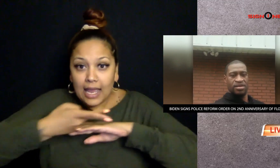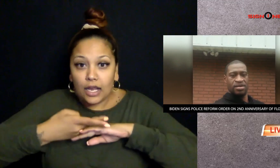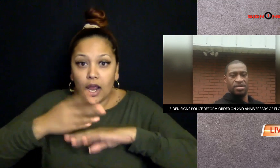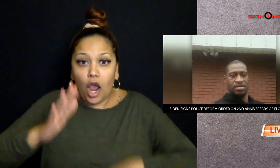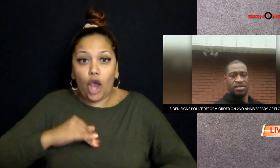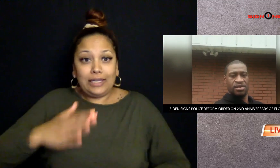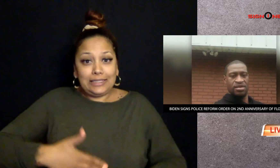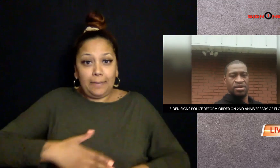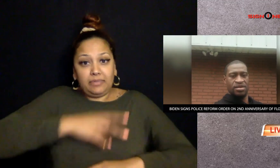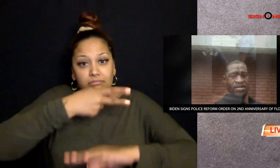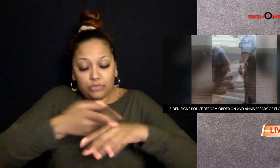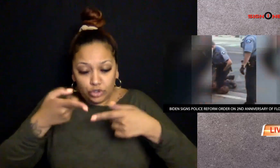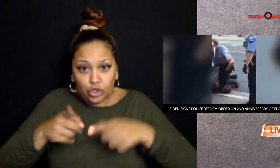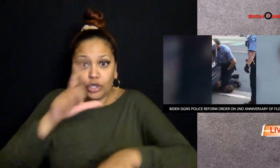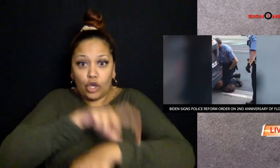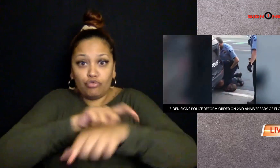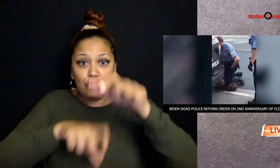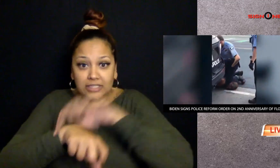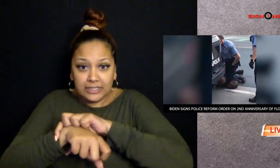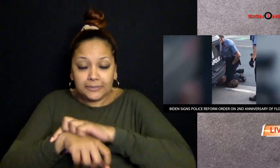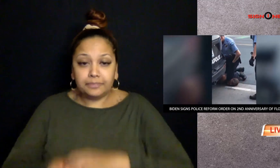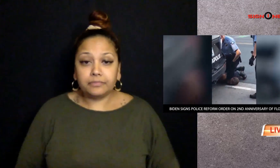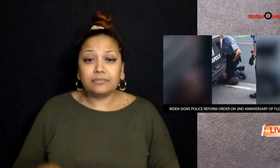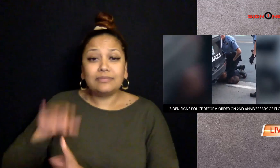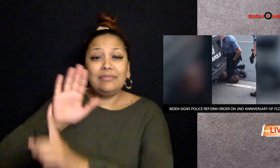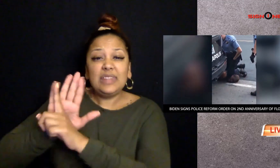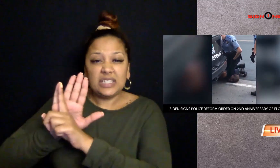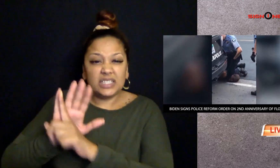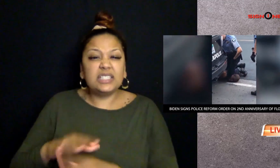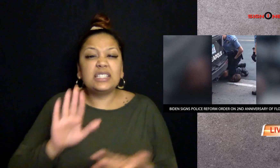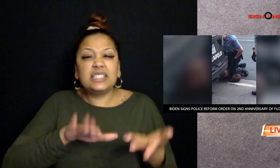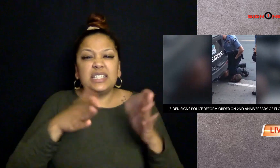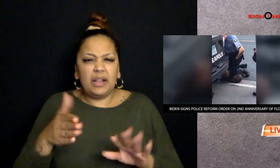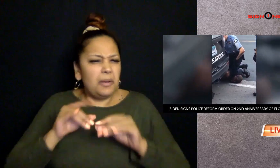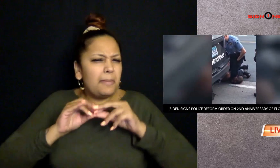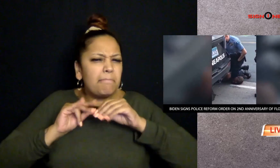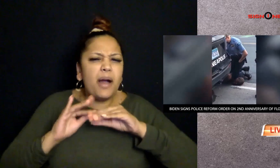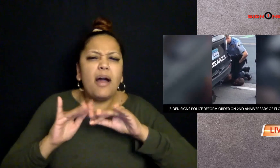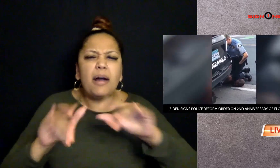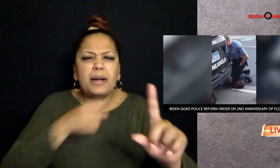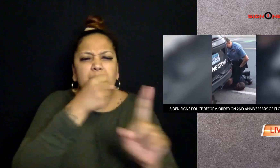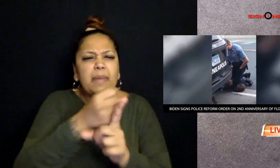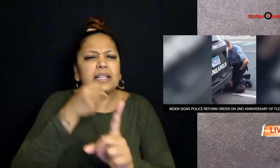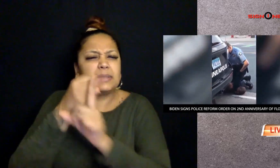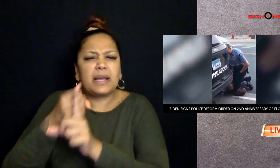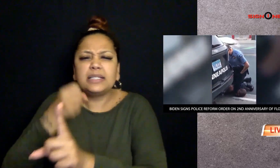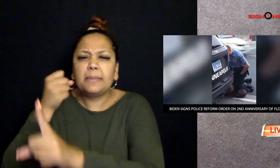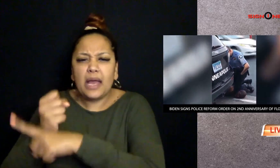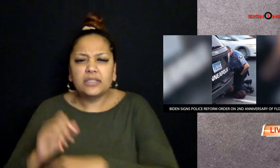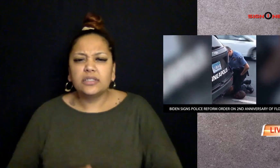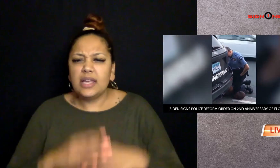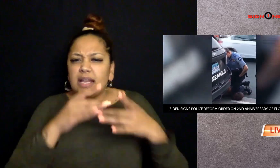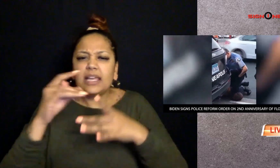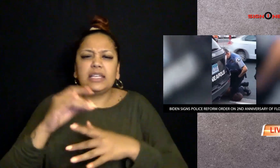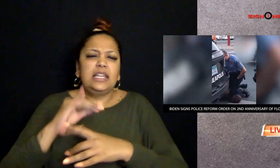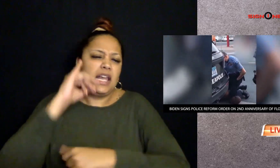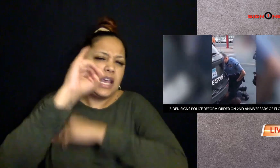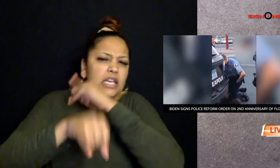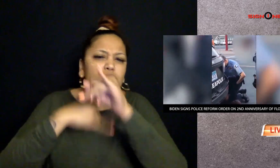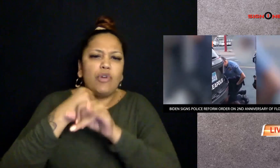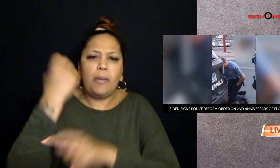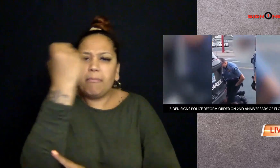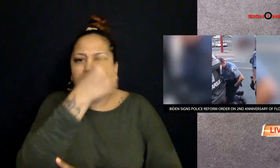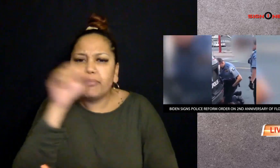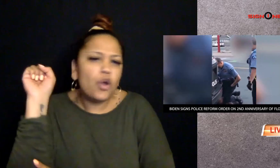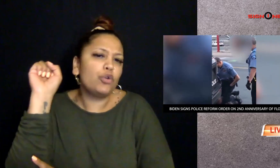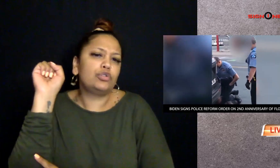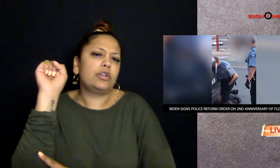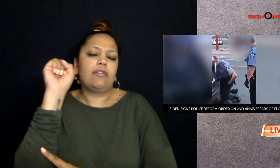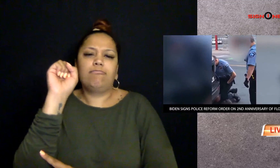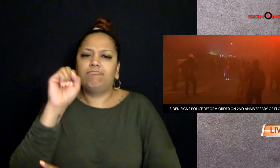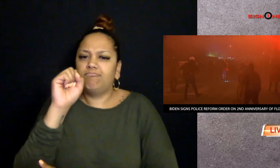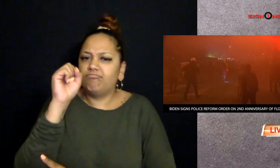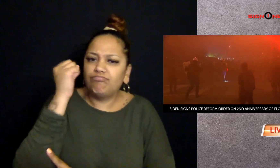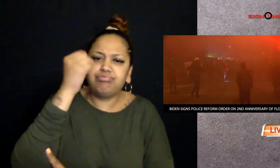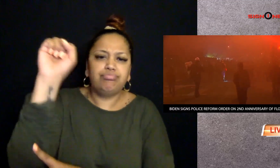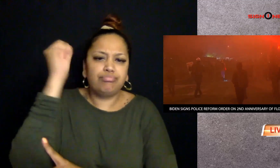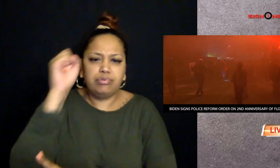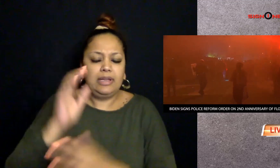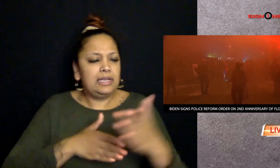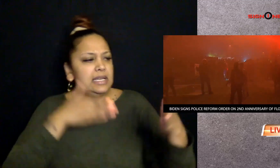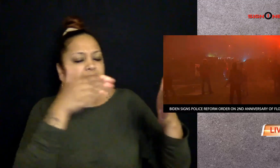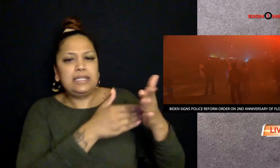while he was lying on his stomach during an arrest Floyd's death sparked outrage leading